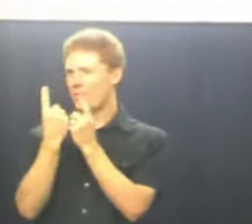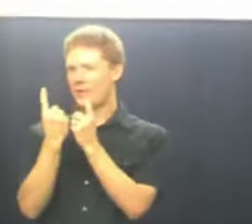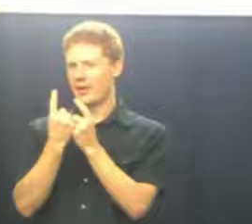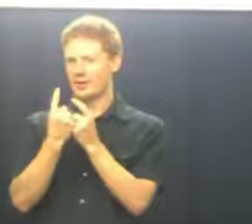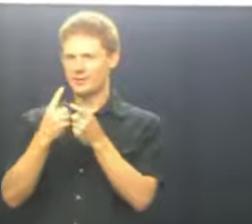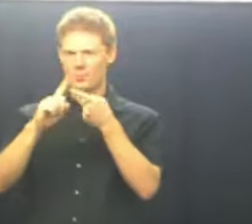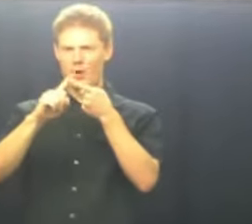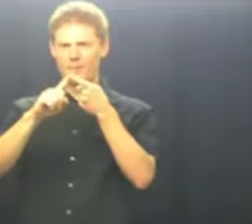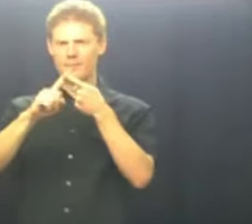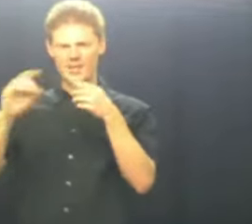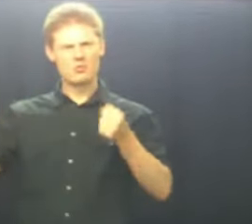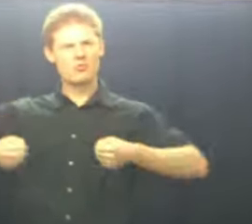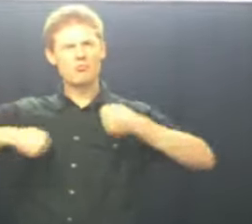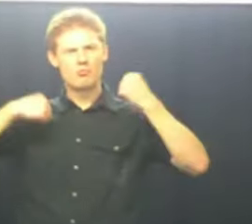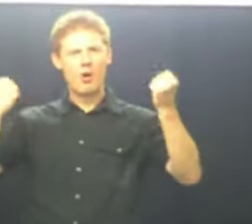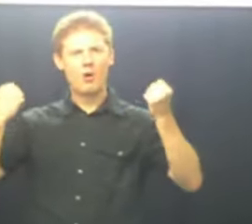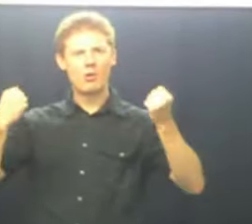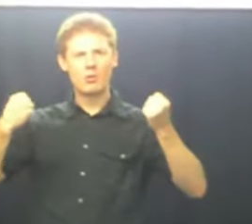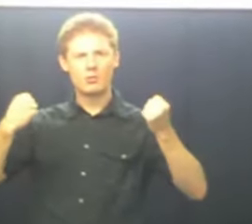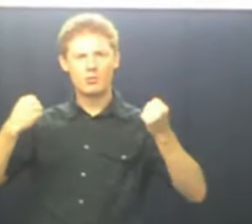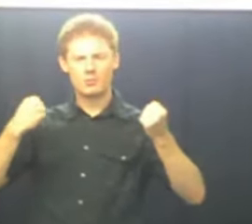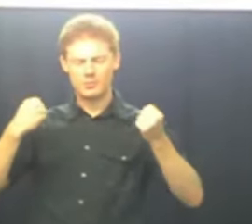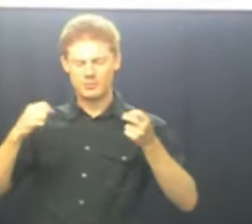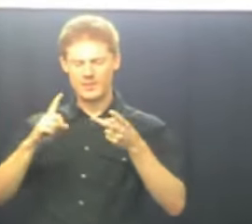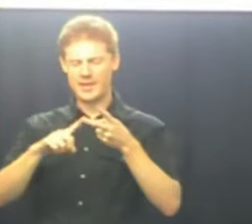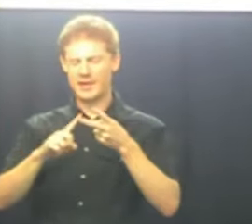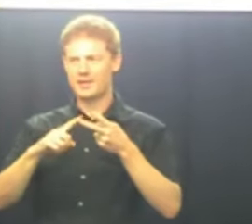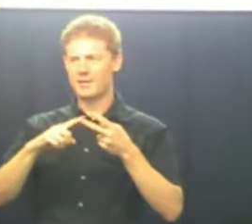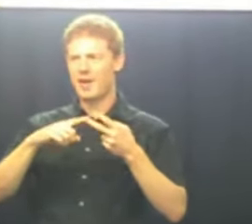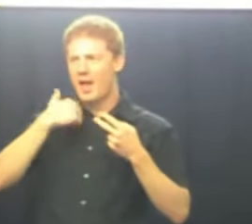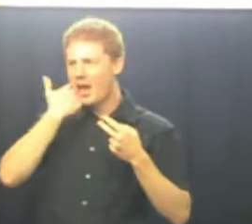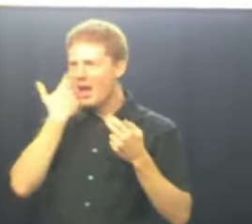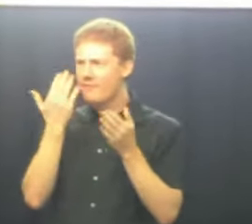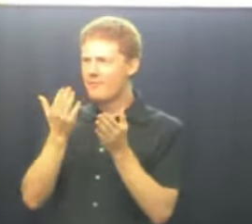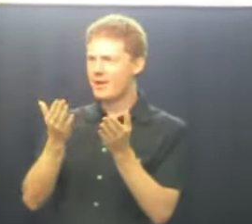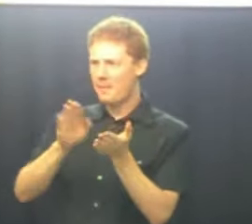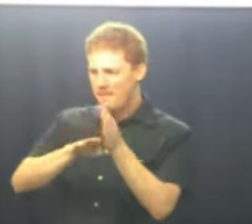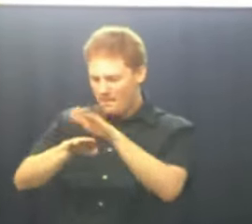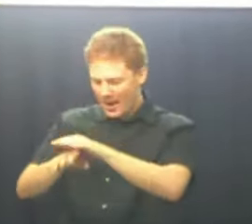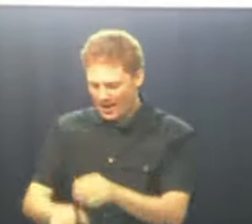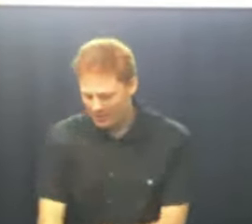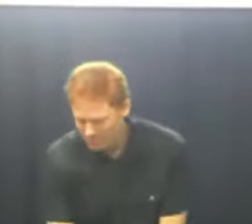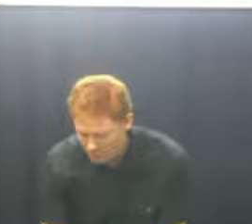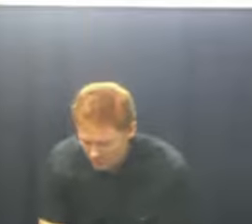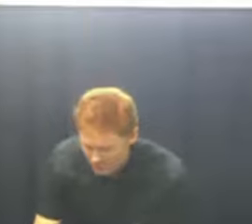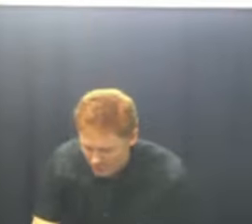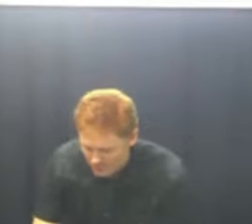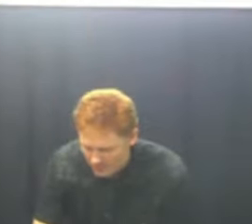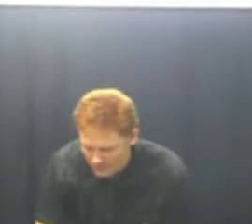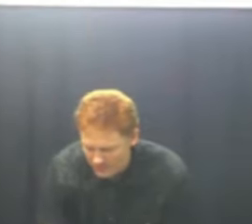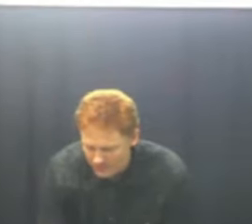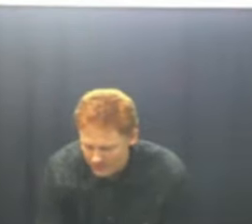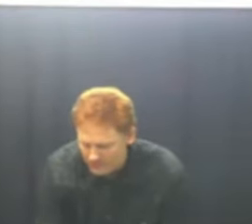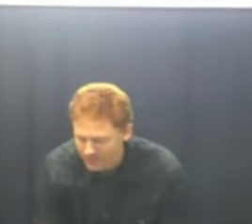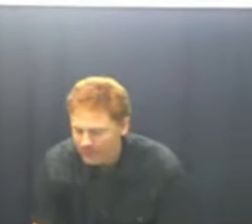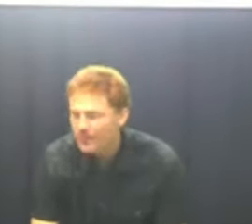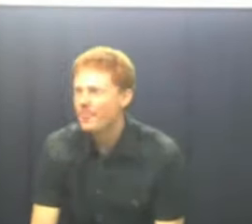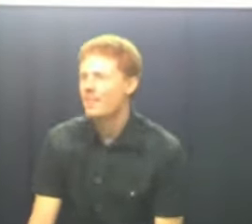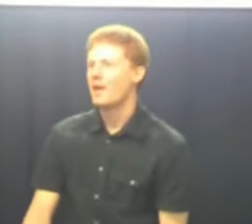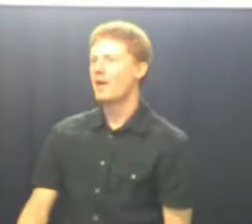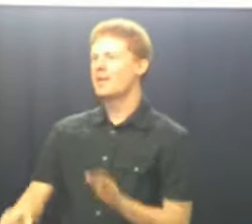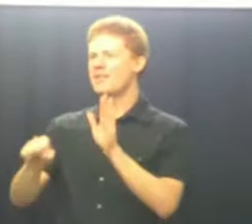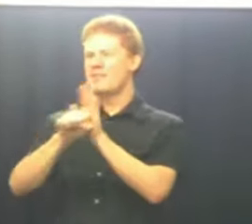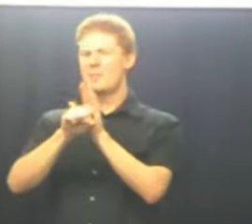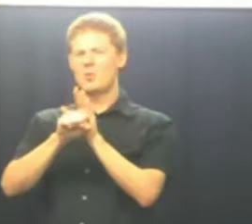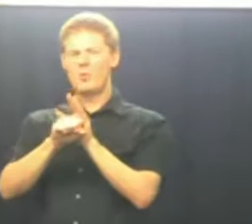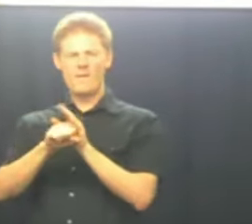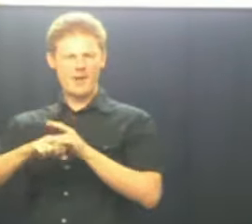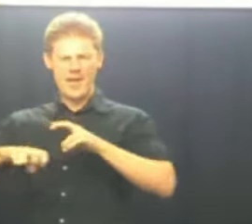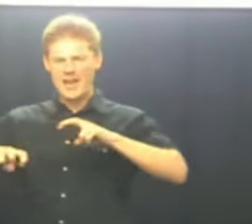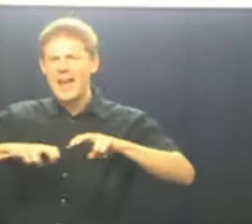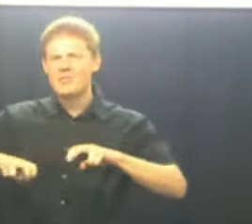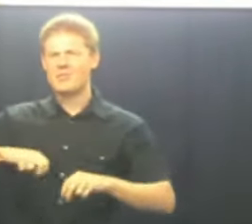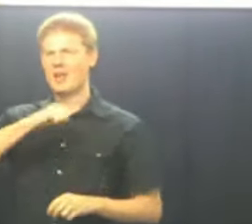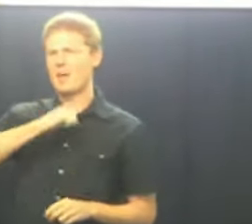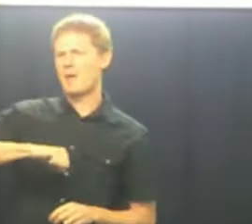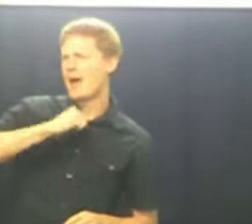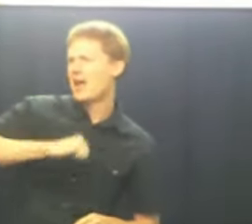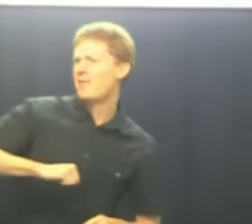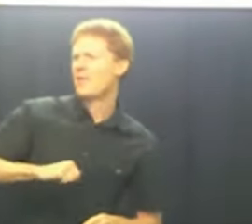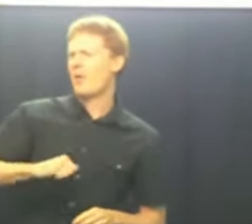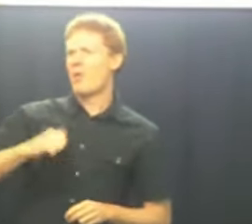Well it is a symbol of two things. The first is that it is very strong the second is that every page symbolises an action, behaviour or thought